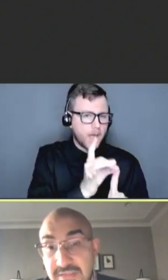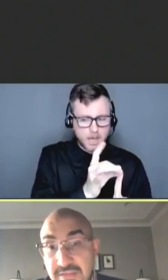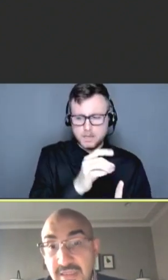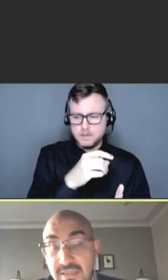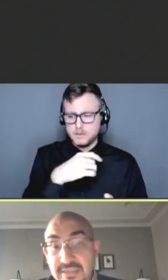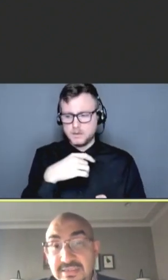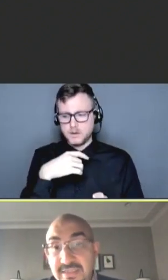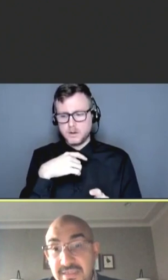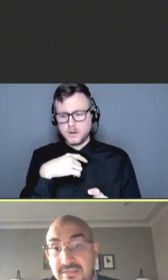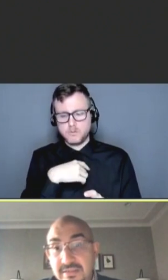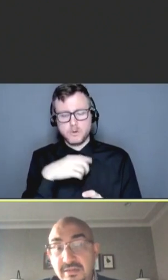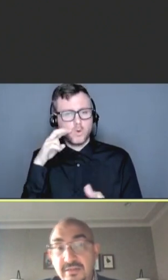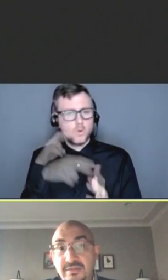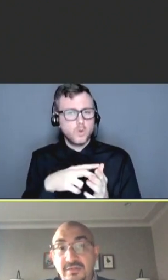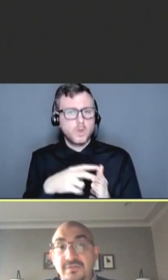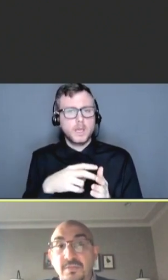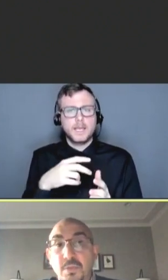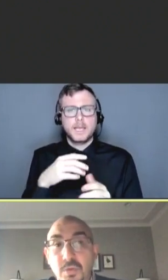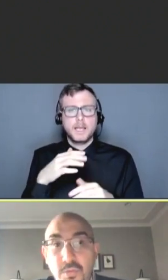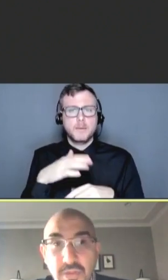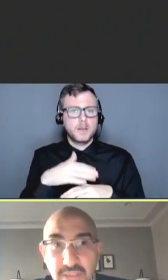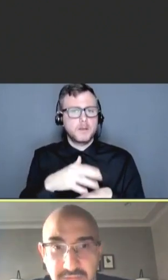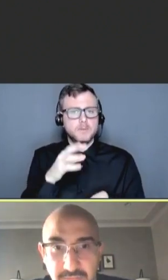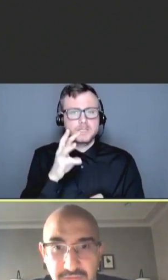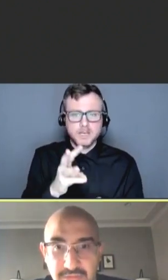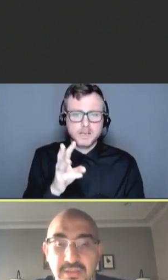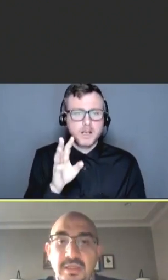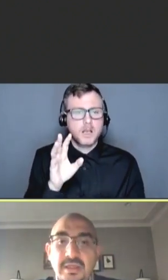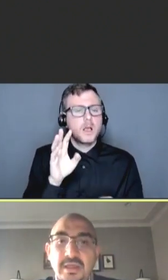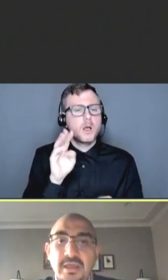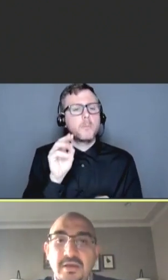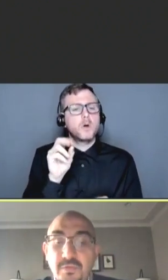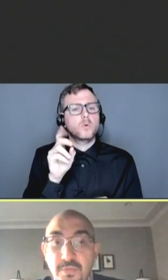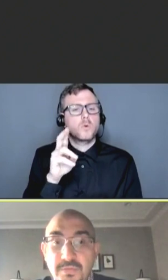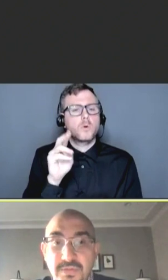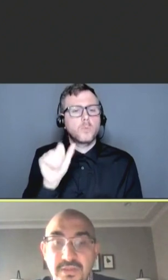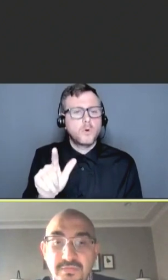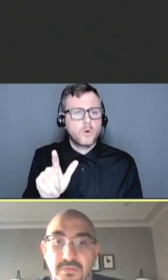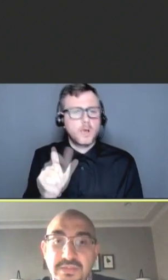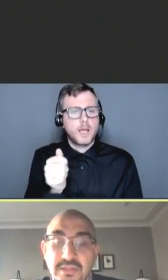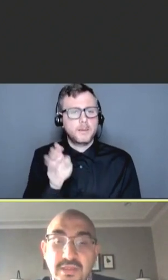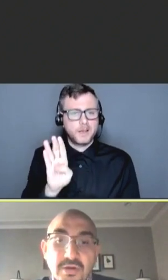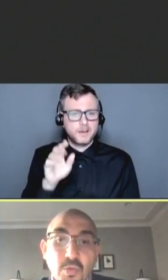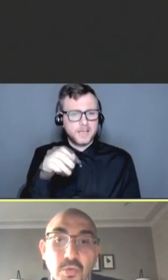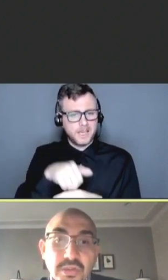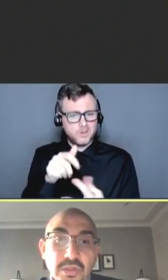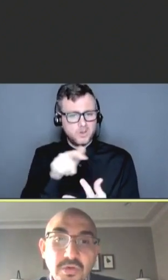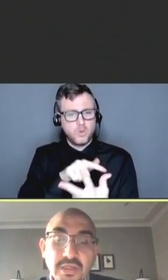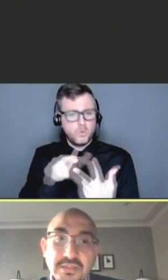at least six different monoclonal antibody from those three individuals that are only recognized